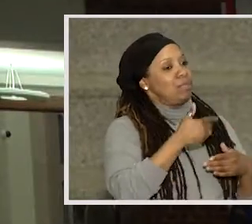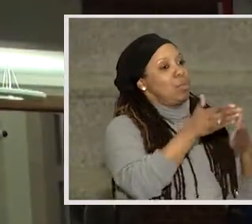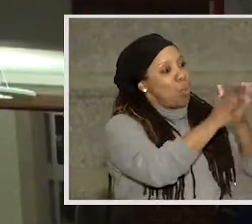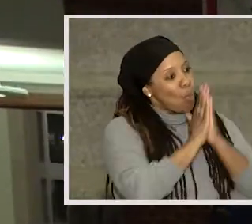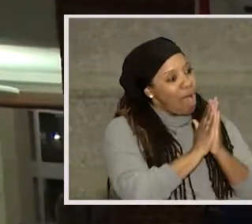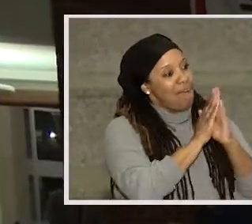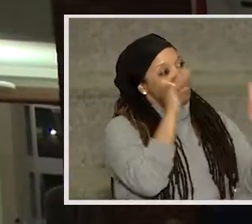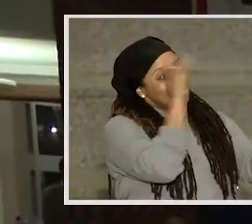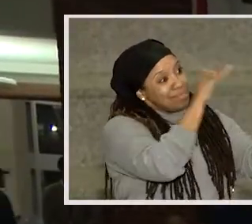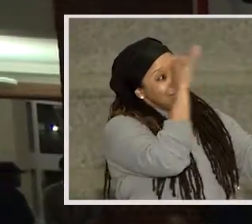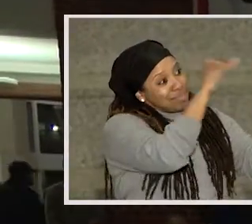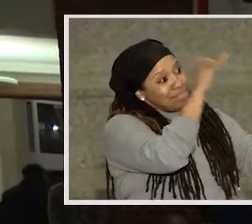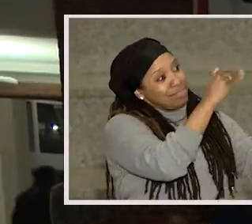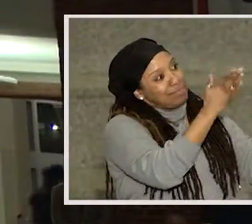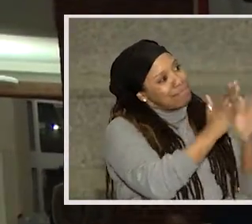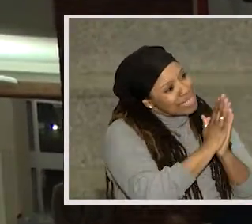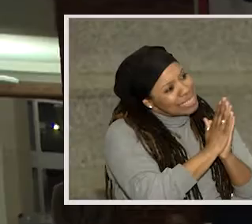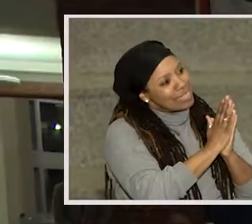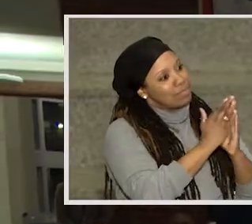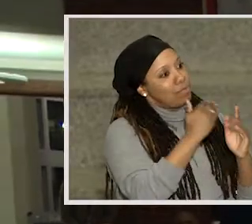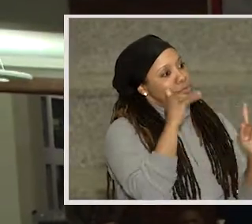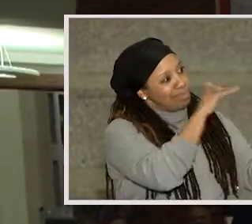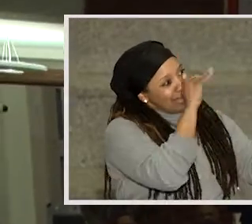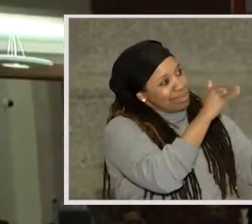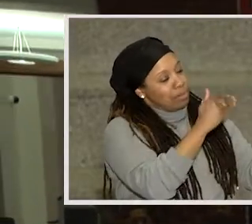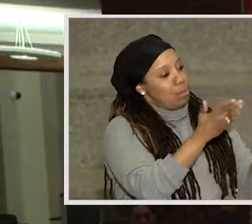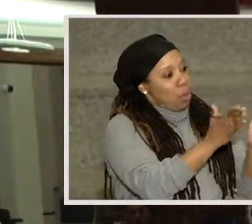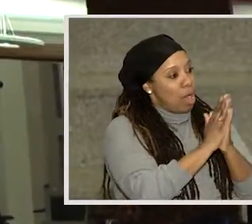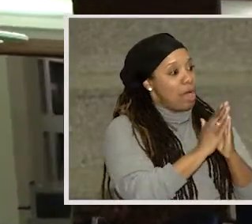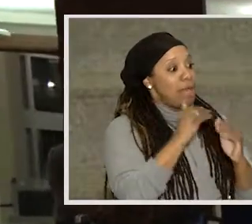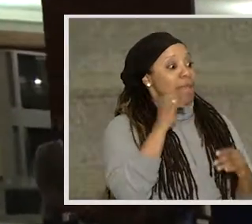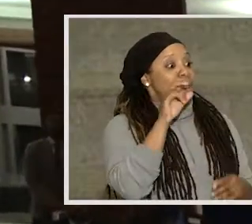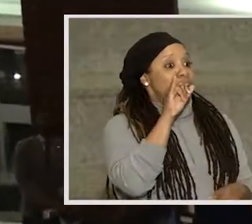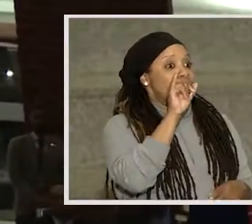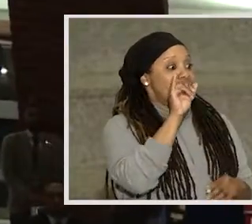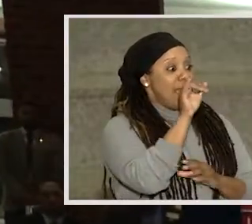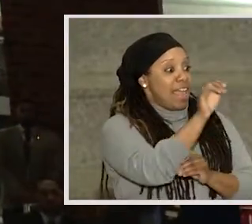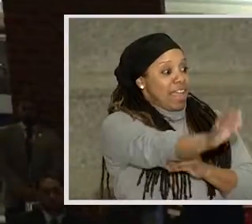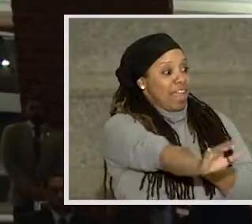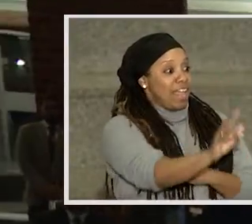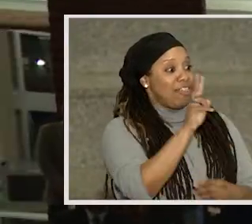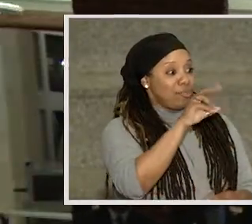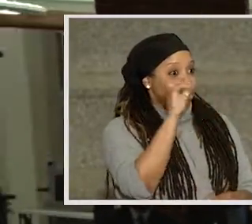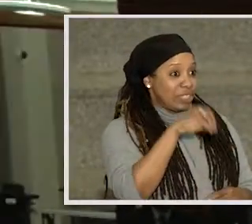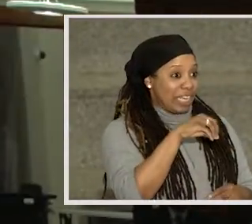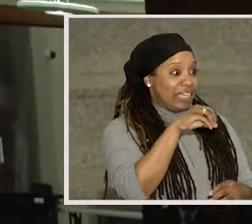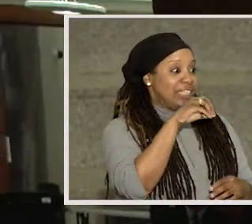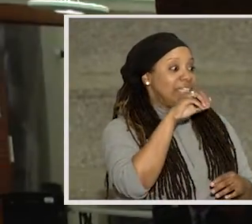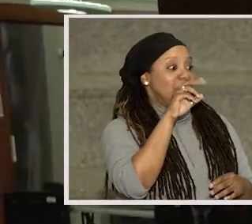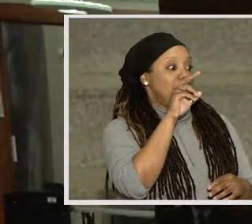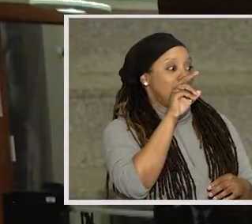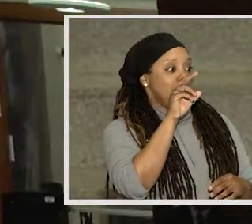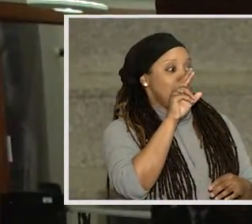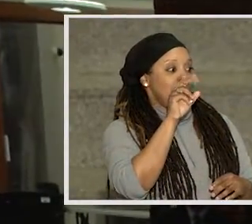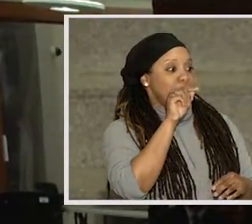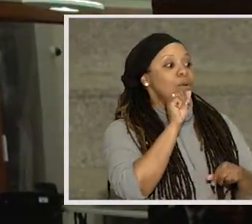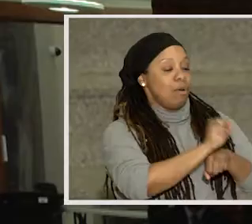YOU ALL, IS TO TAKE US FROM 3% FOR HOUSING AND 1% OF JOBS AND ECONOMIC DEVELOPMENT AT LEAST DOUBLE US.